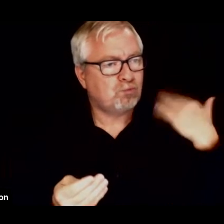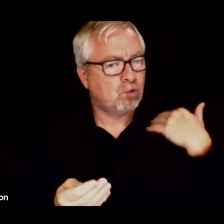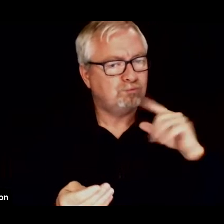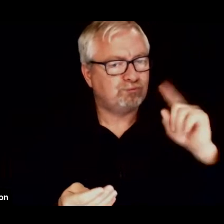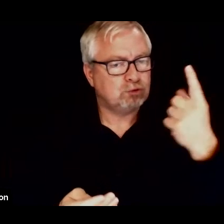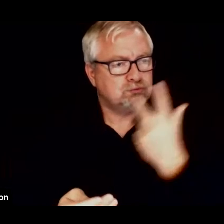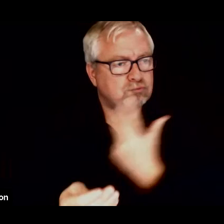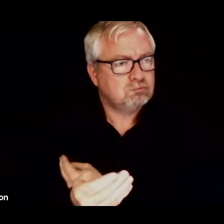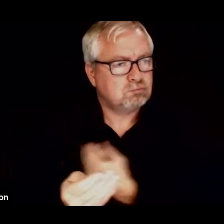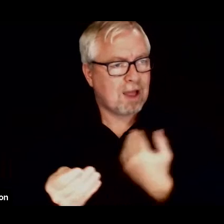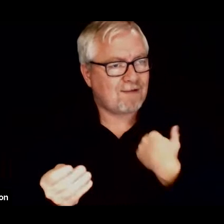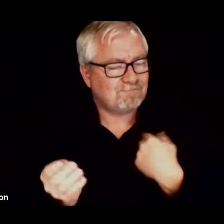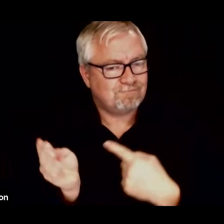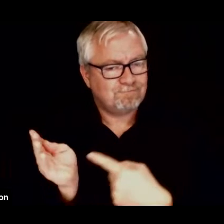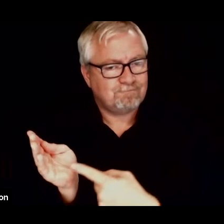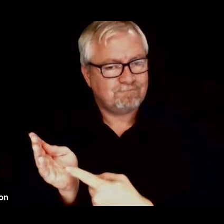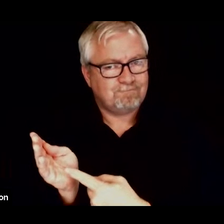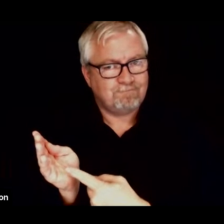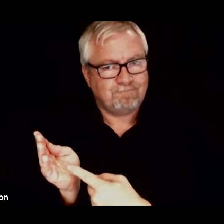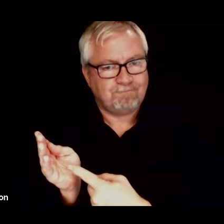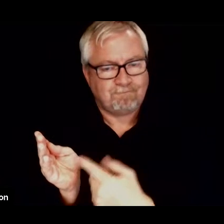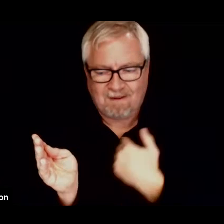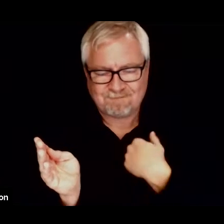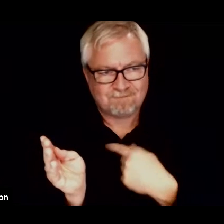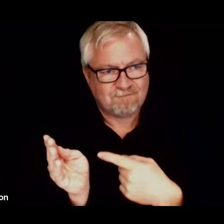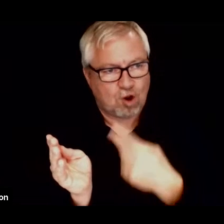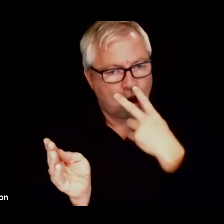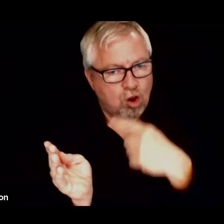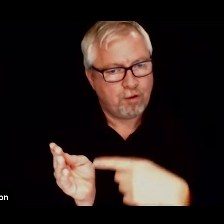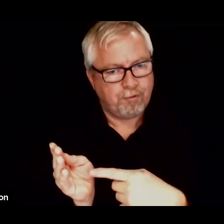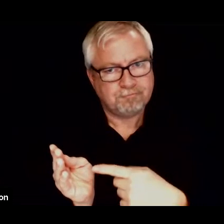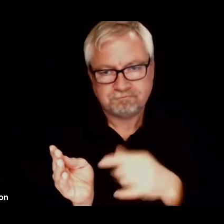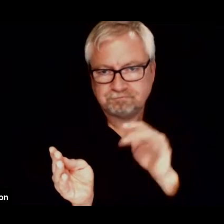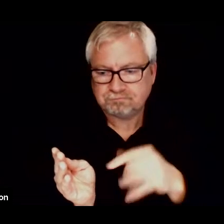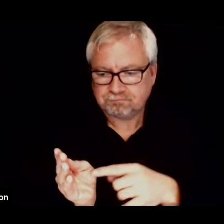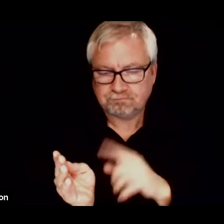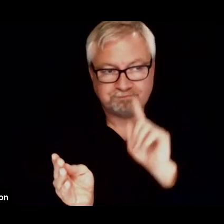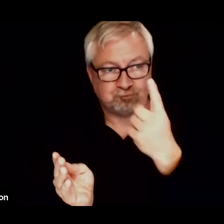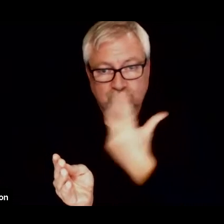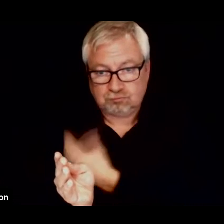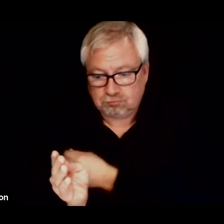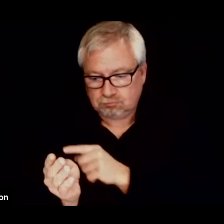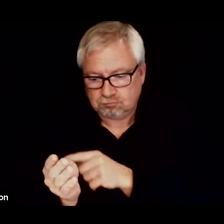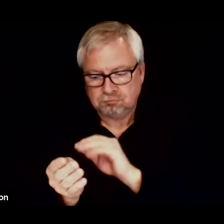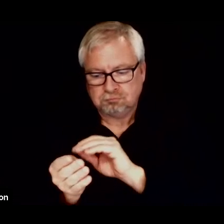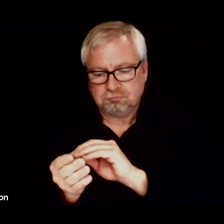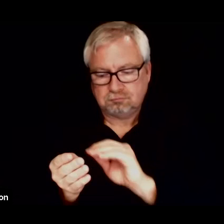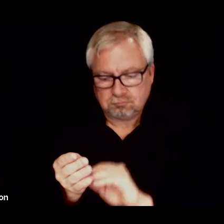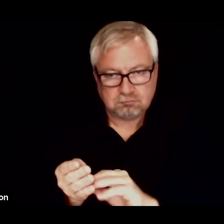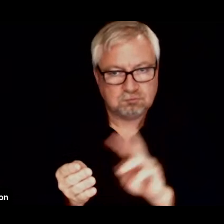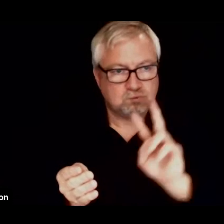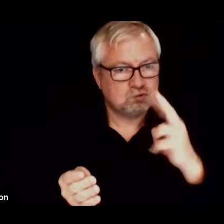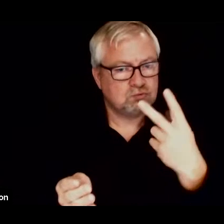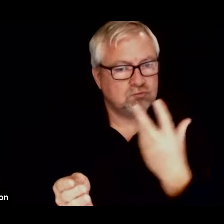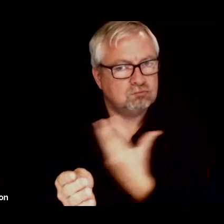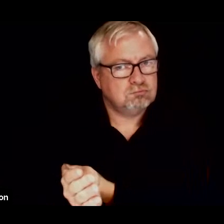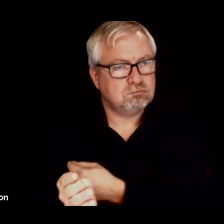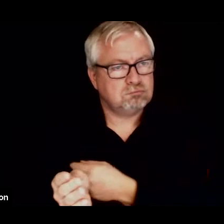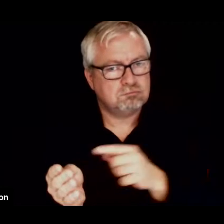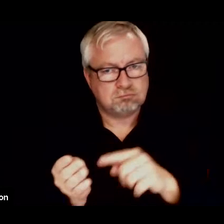documentation that they have received it um the intent is not that it is used um you know as a